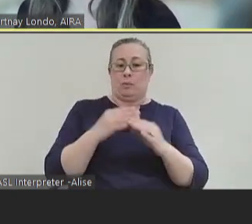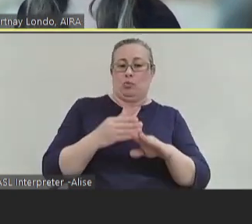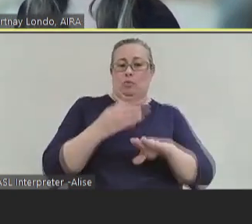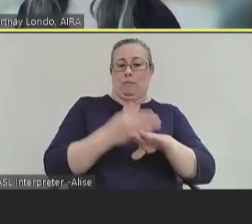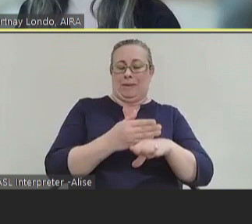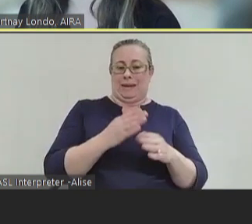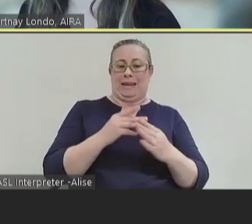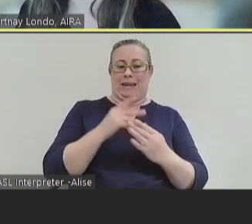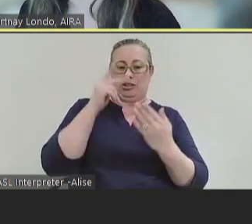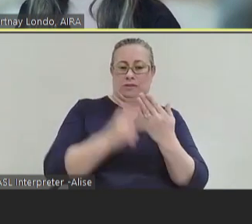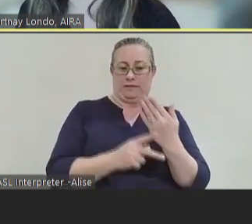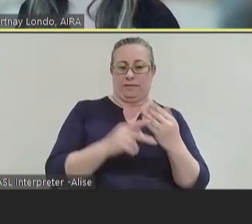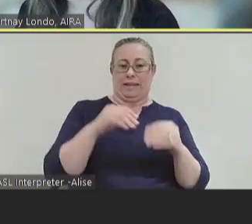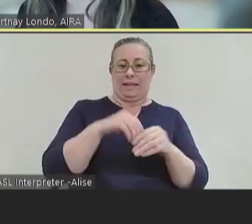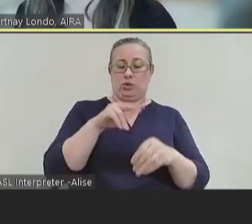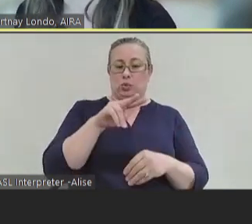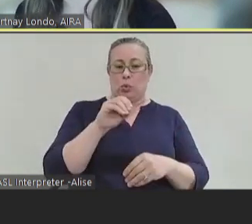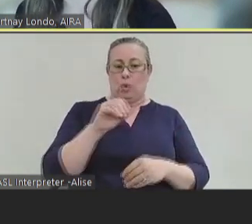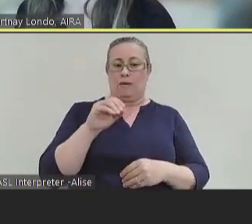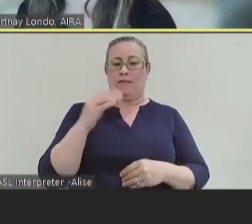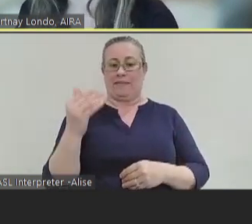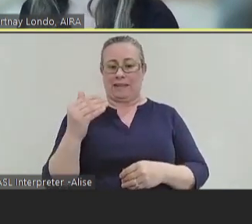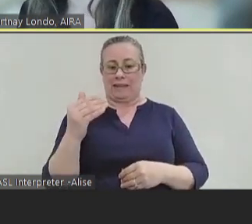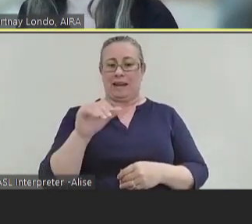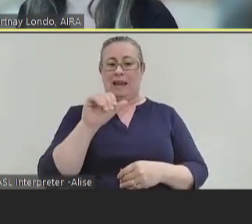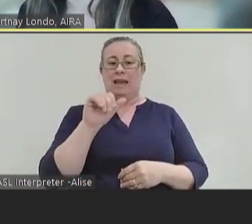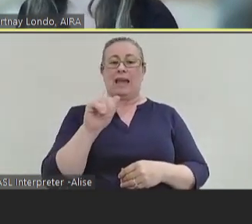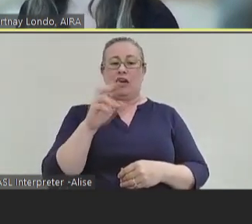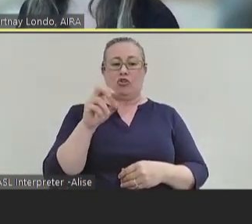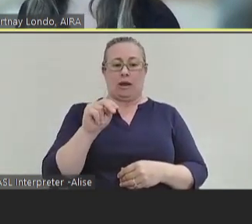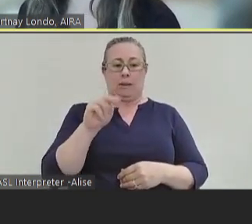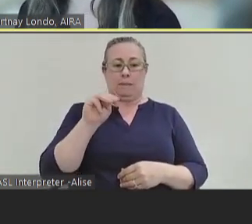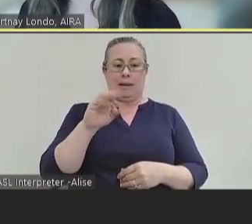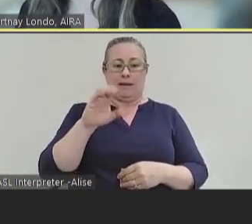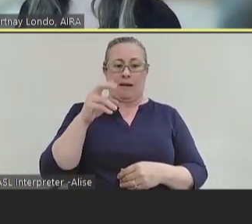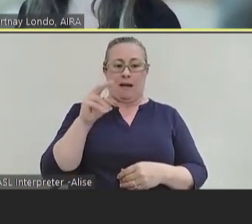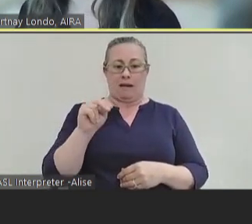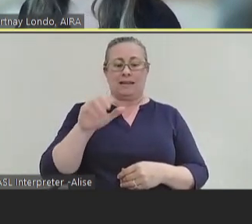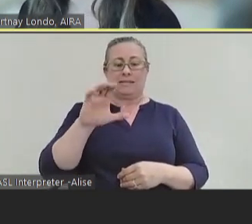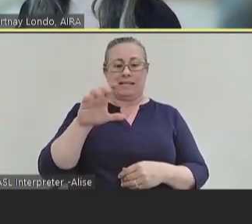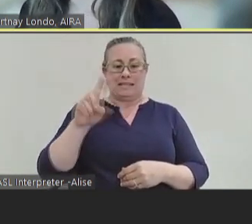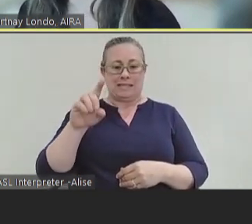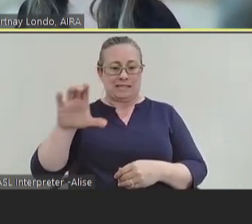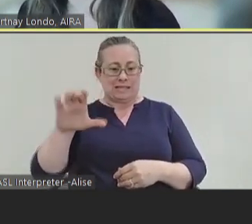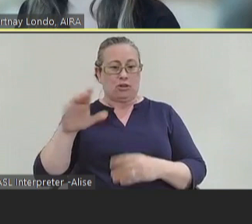the CAHN, and CDC are thrilled to announce that 100 percent of the IIS jurisdictions have been